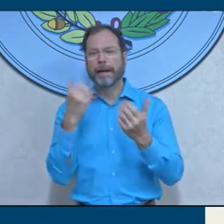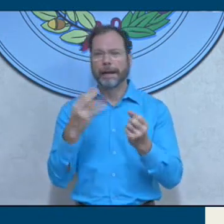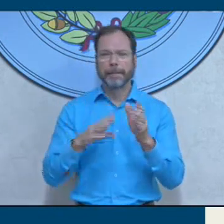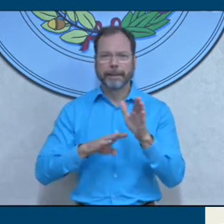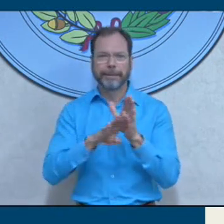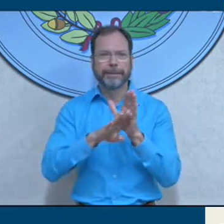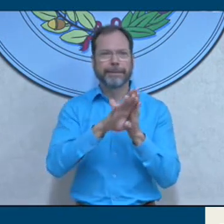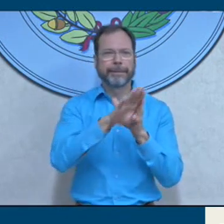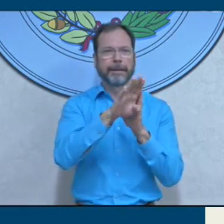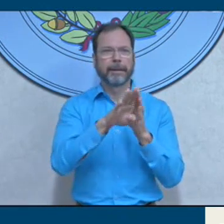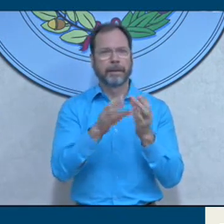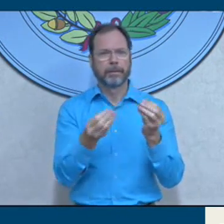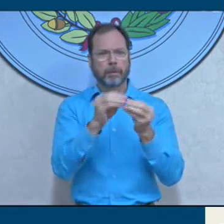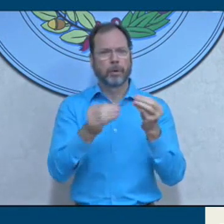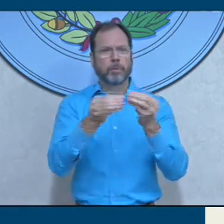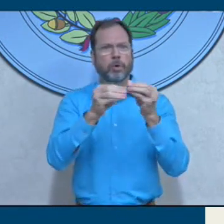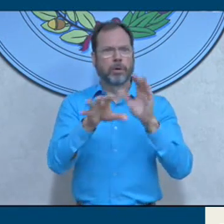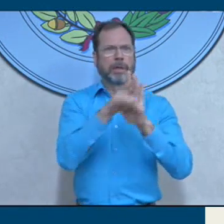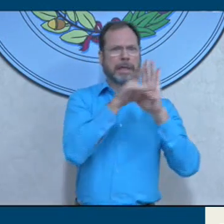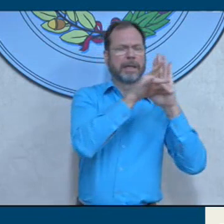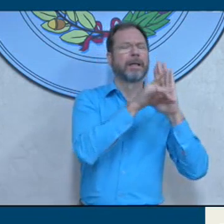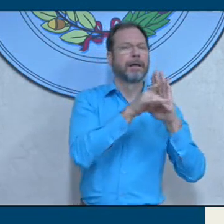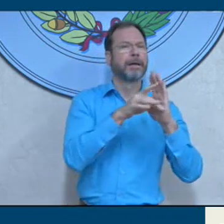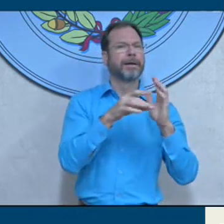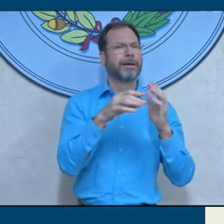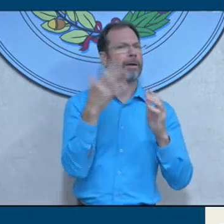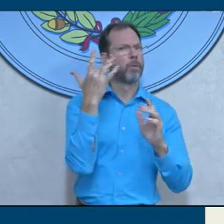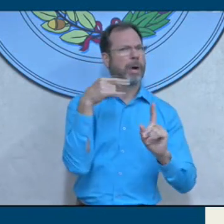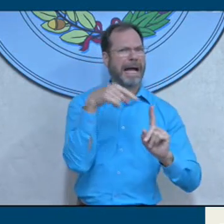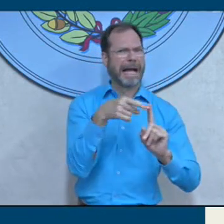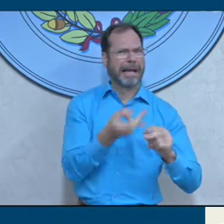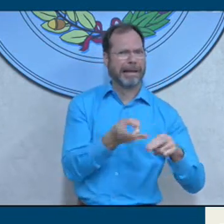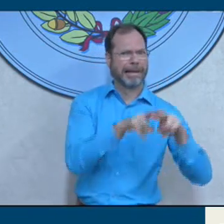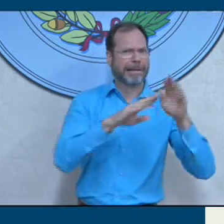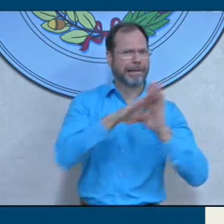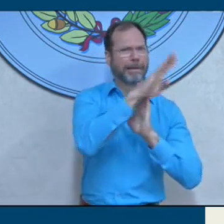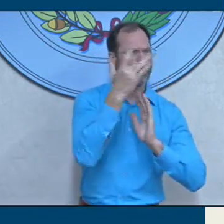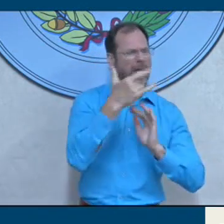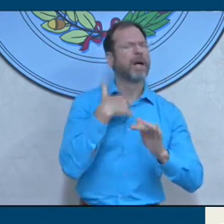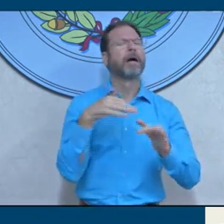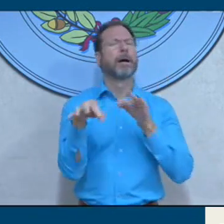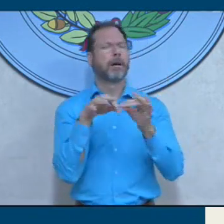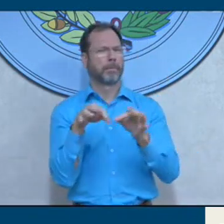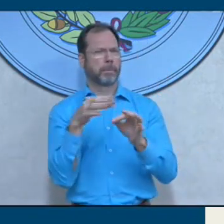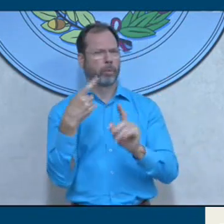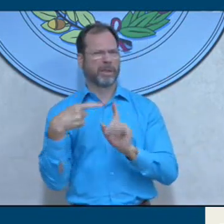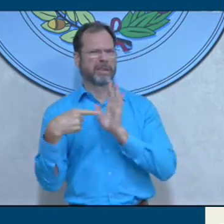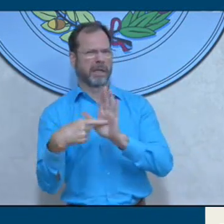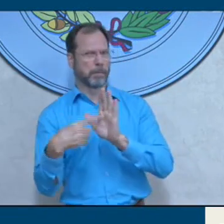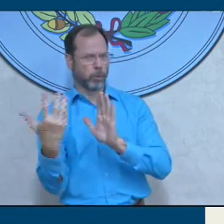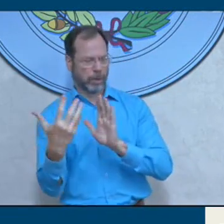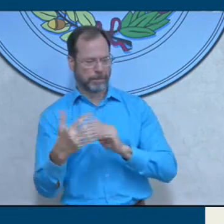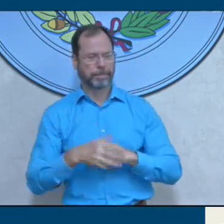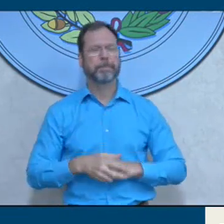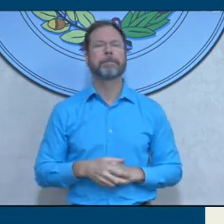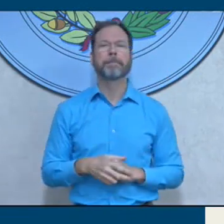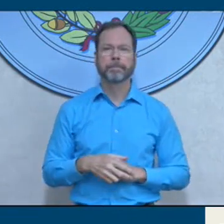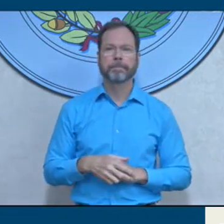TO STRESS. FIRST. MORE IMPORTANT THEN THE NUMBERS THAT YOU MAY HEAR ABOUT ON A DAILY BASIS. ARE THE REASONS